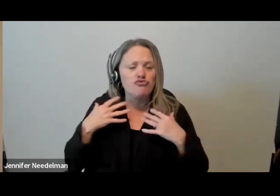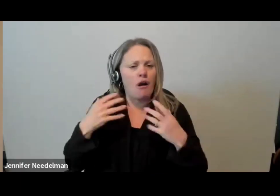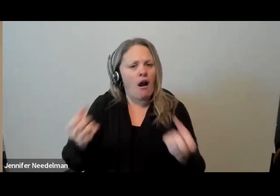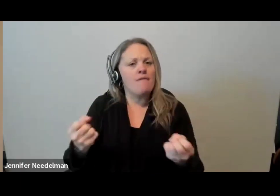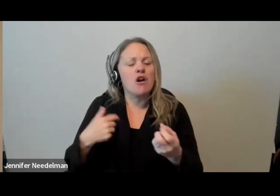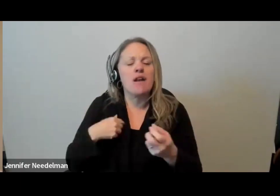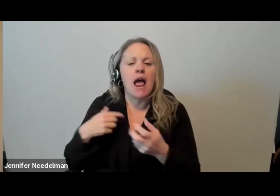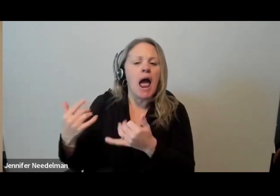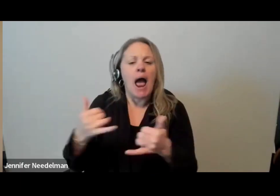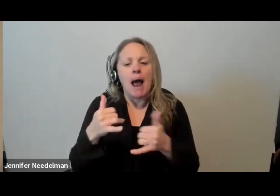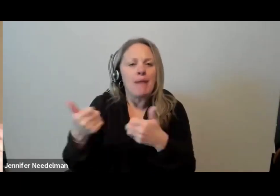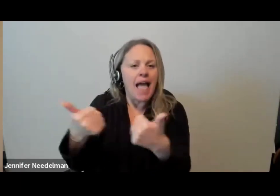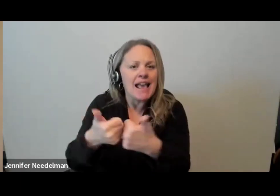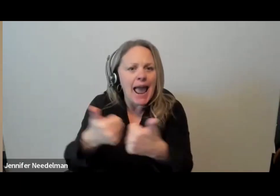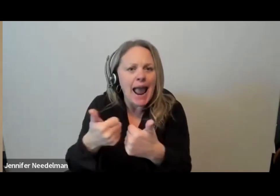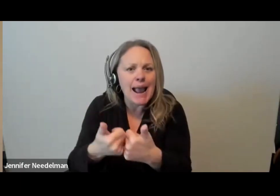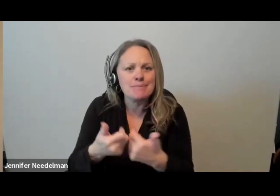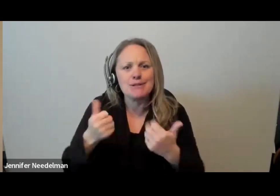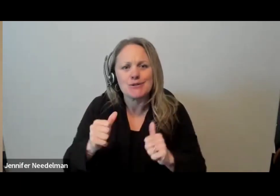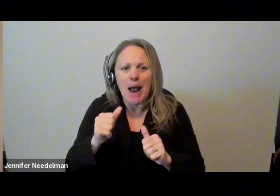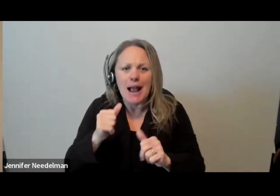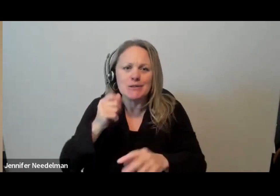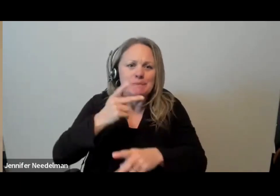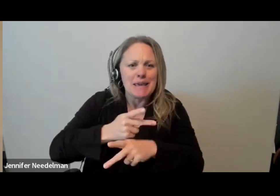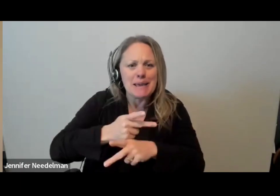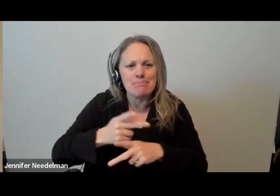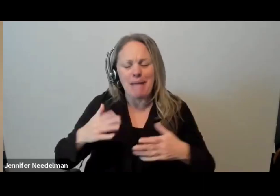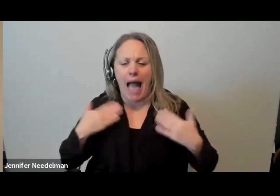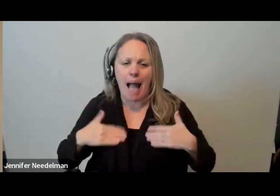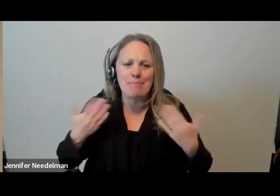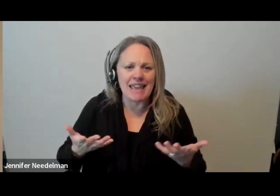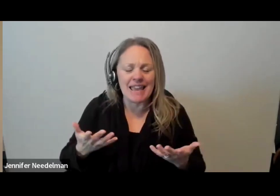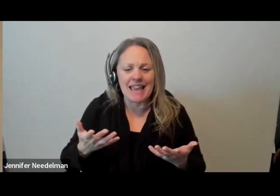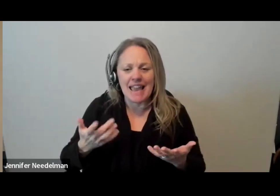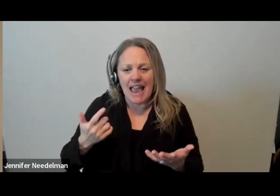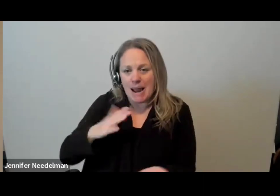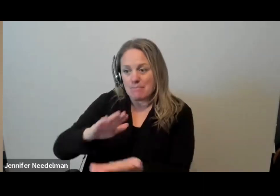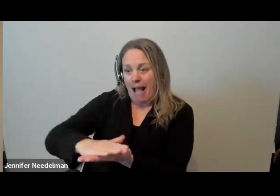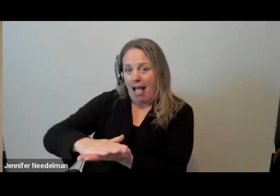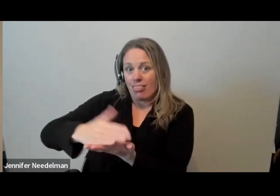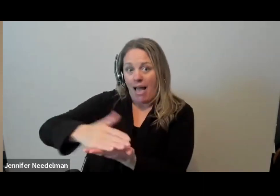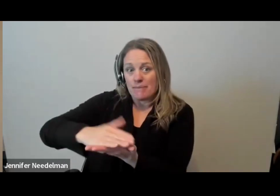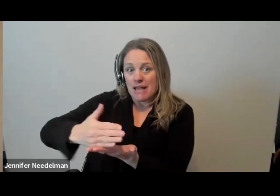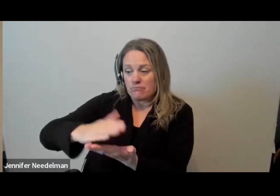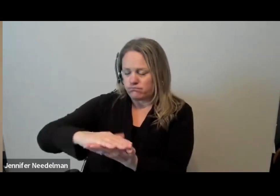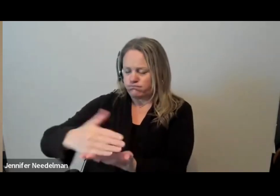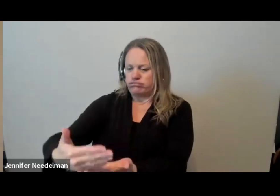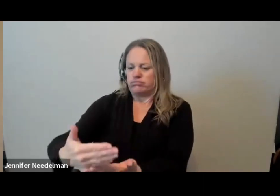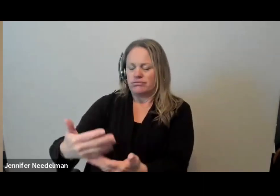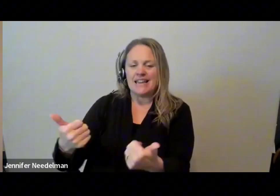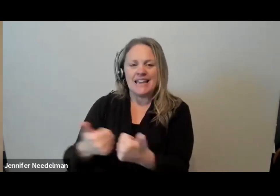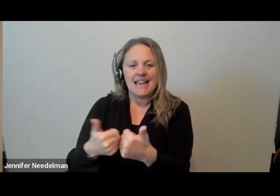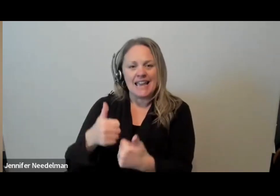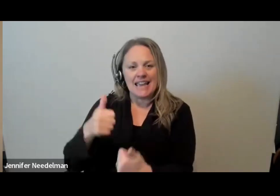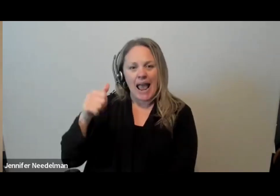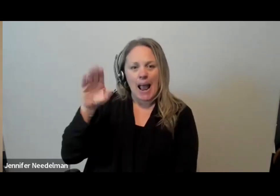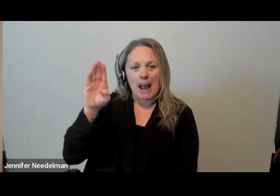keep my spirits up and I would turn my laptop or, or my, you know, game boy advance, back in the day,